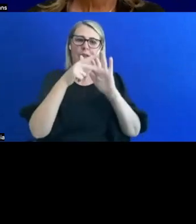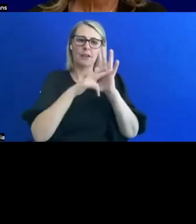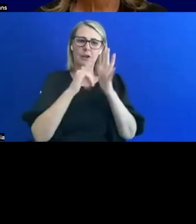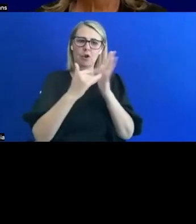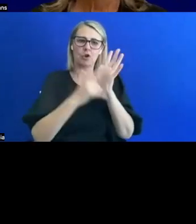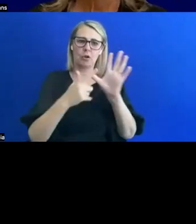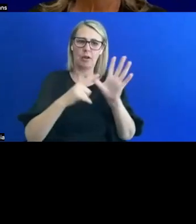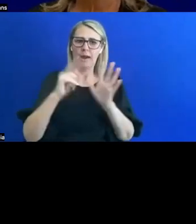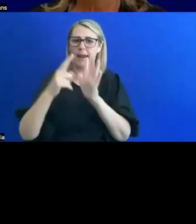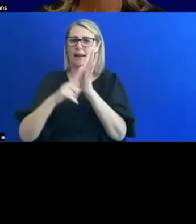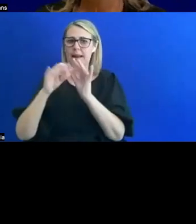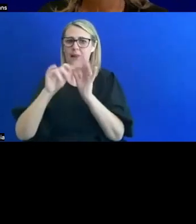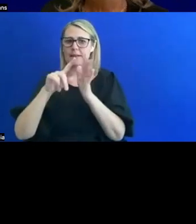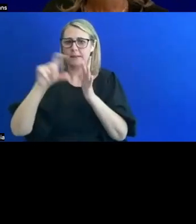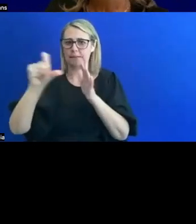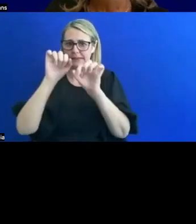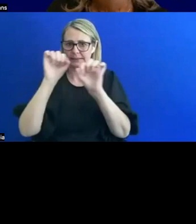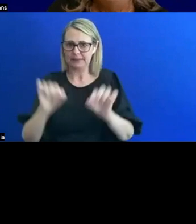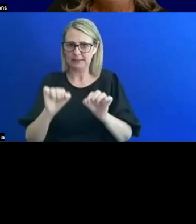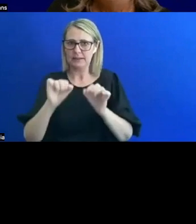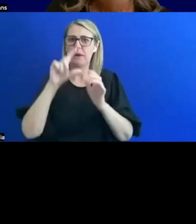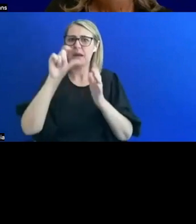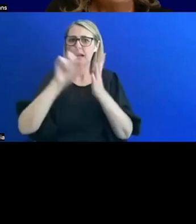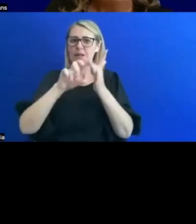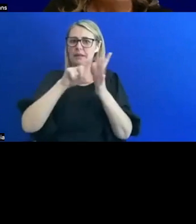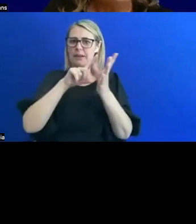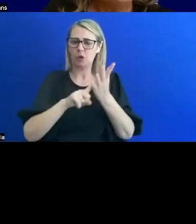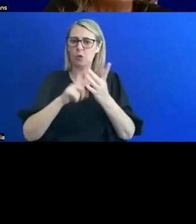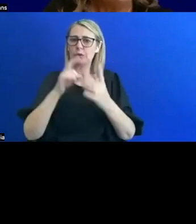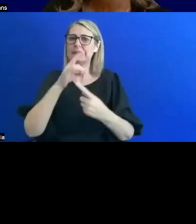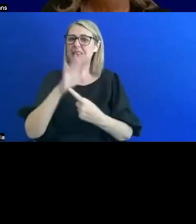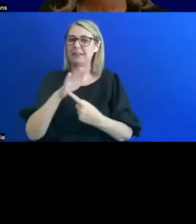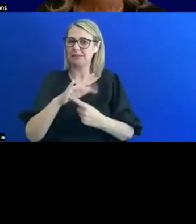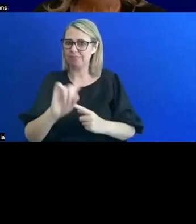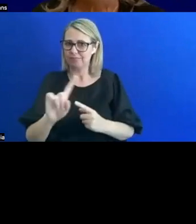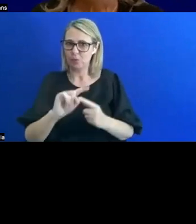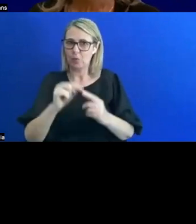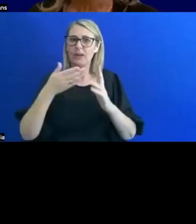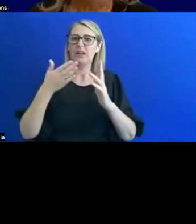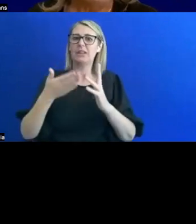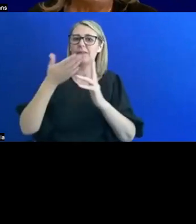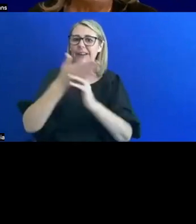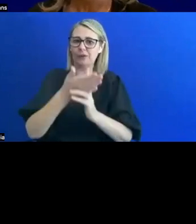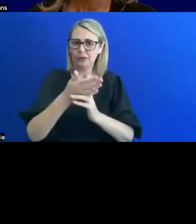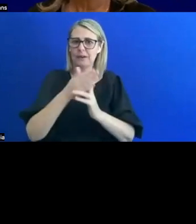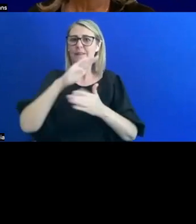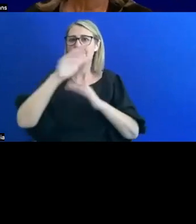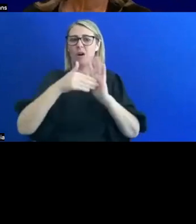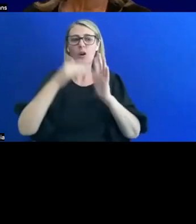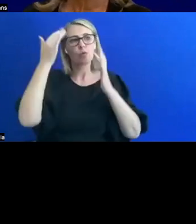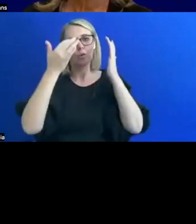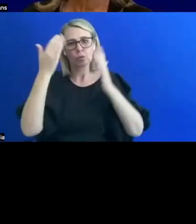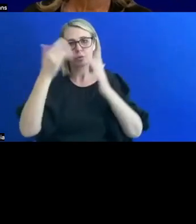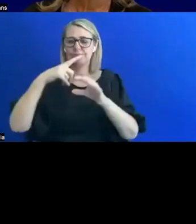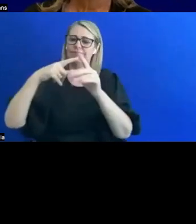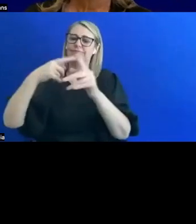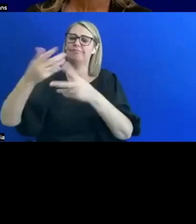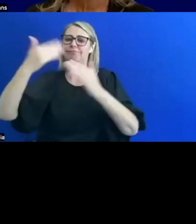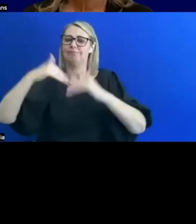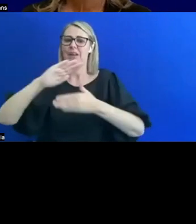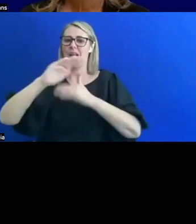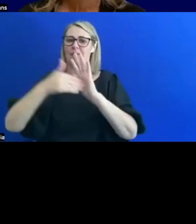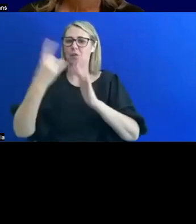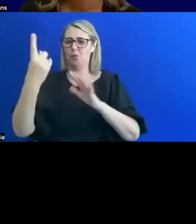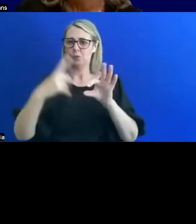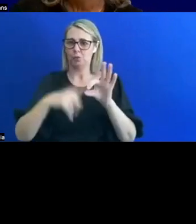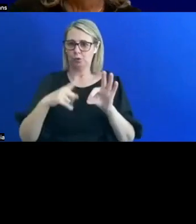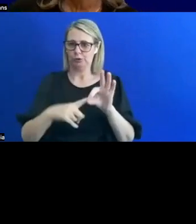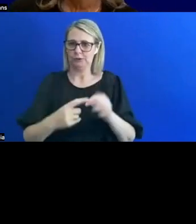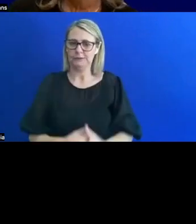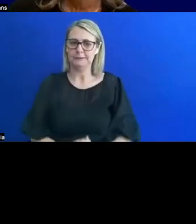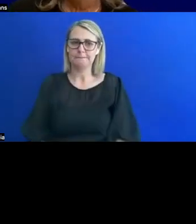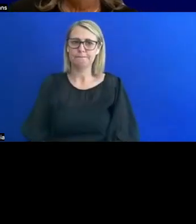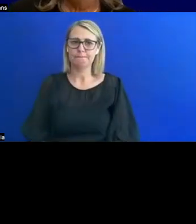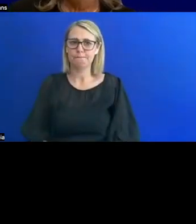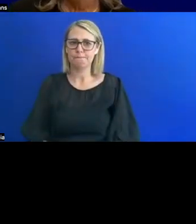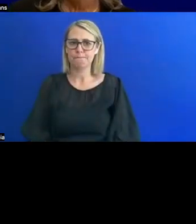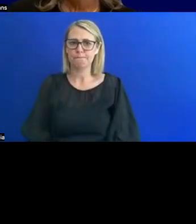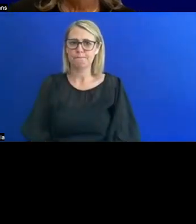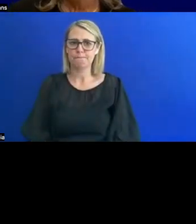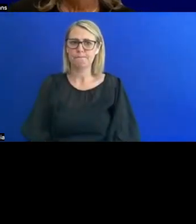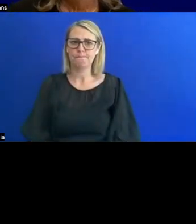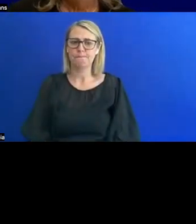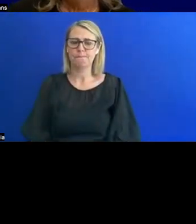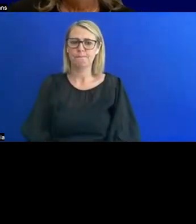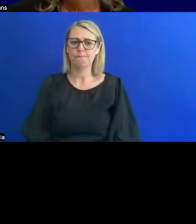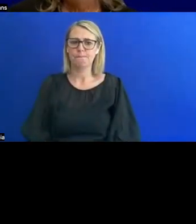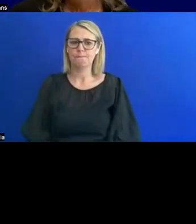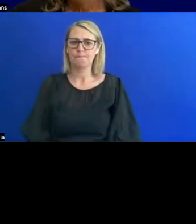clinical significance, intervention and final thoughts and questions.